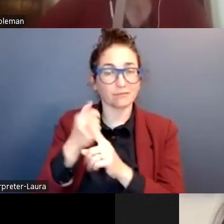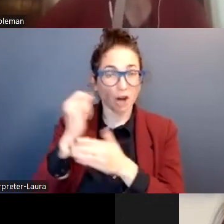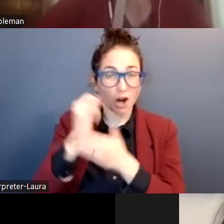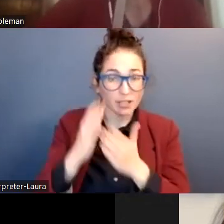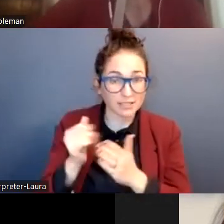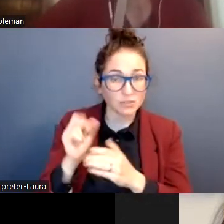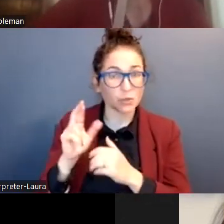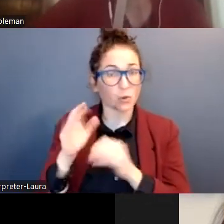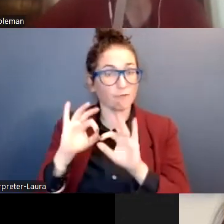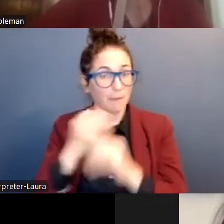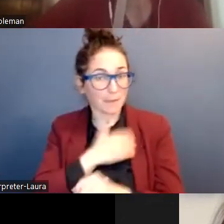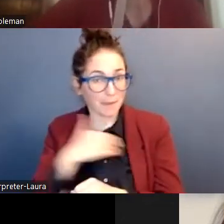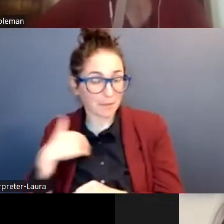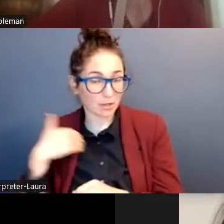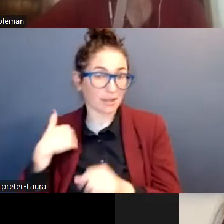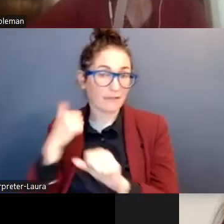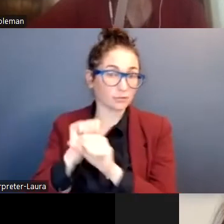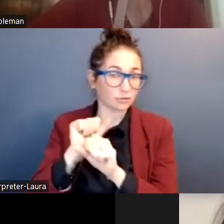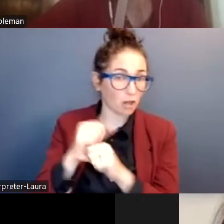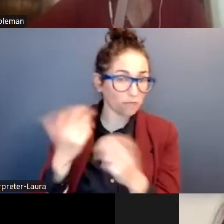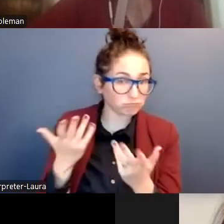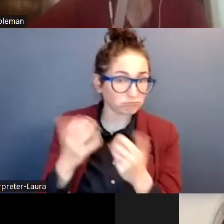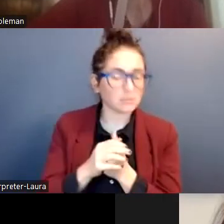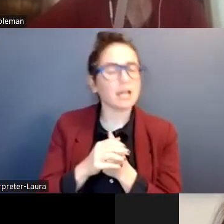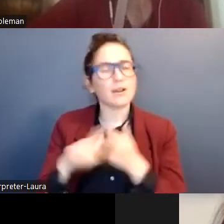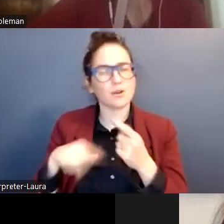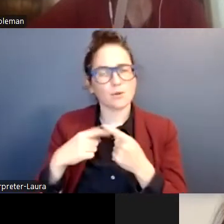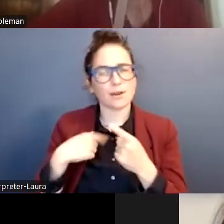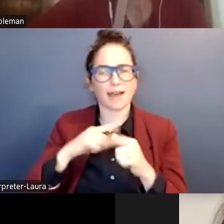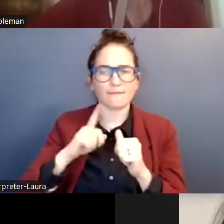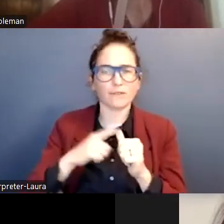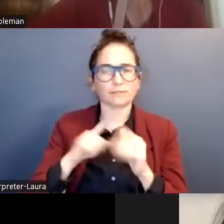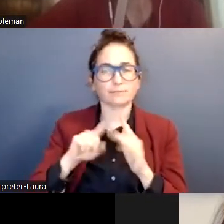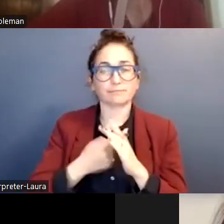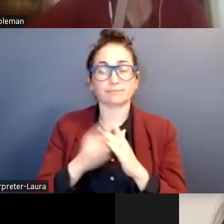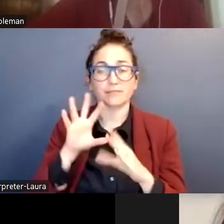they hold a job? When I first get involved in a case, I try to